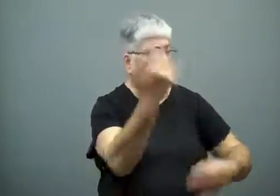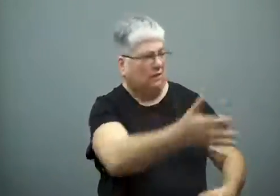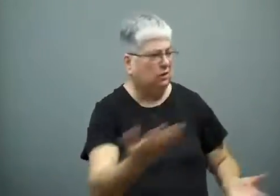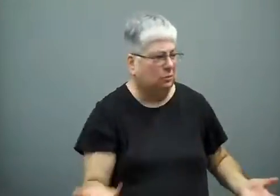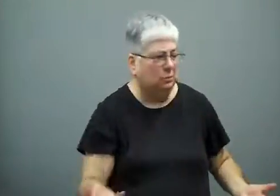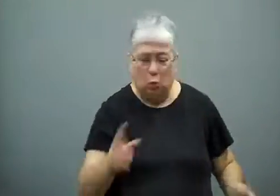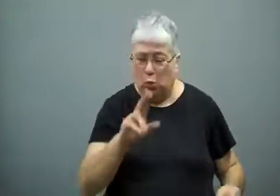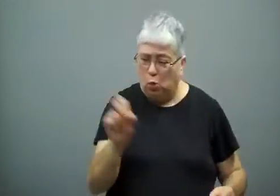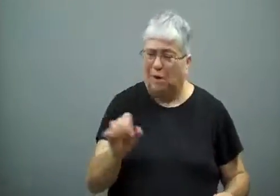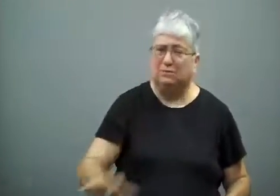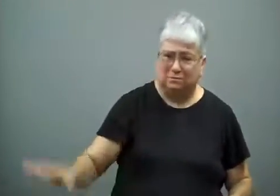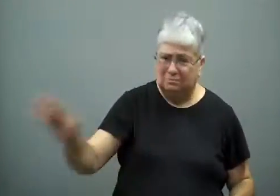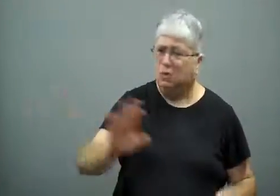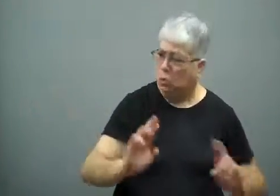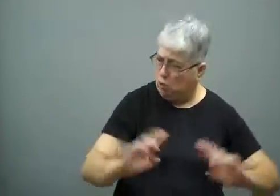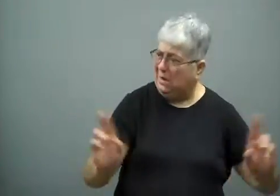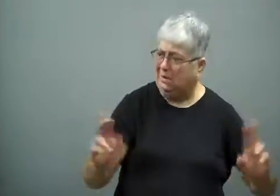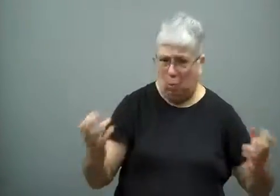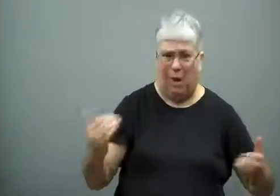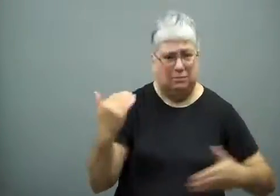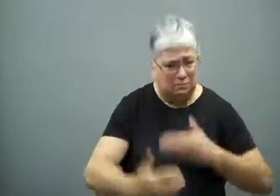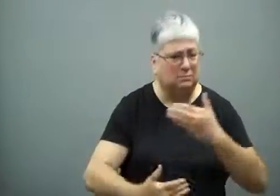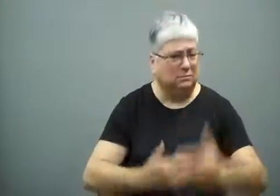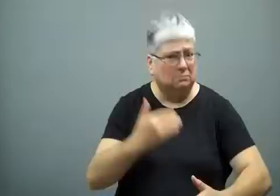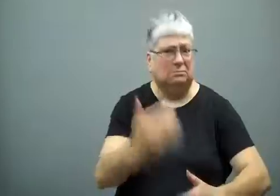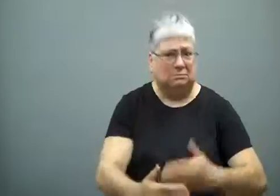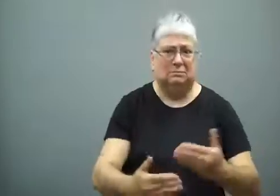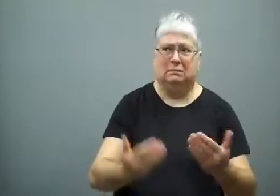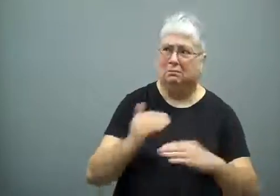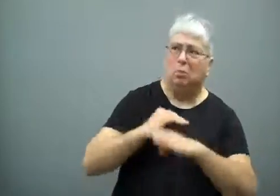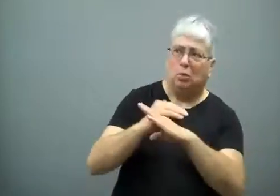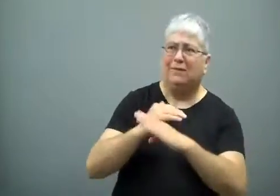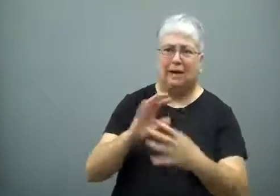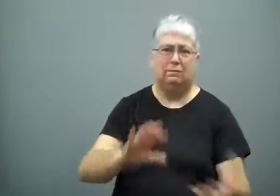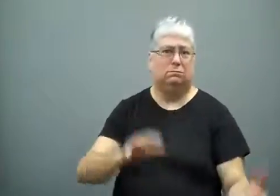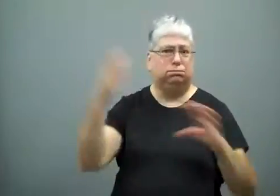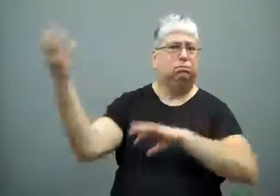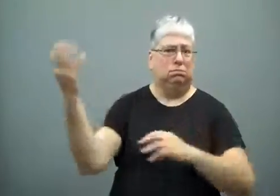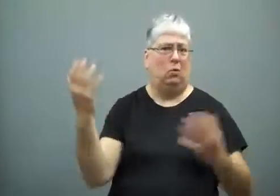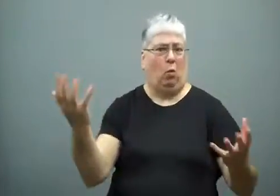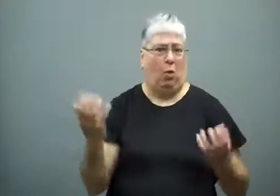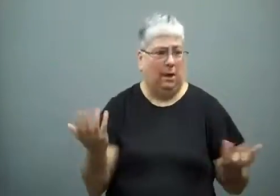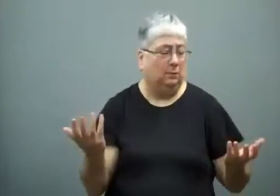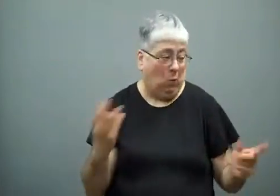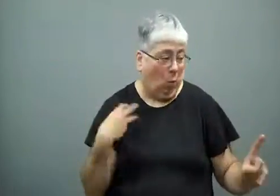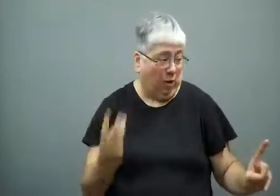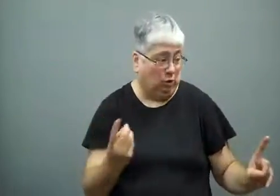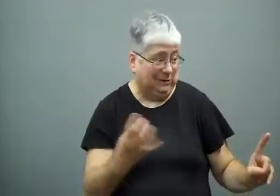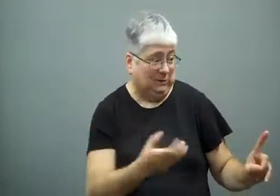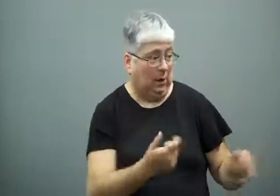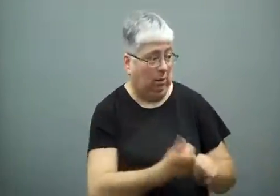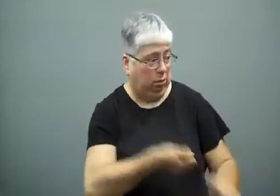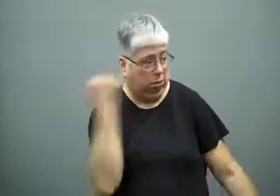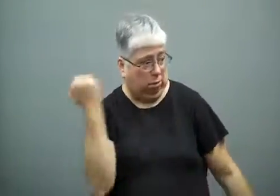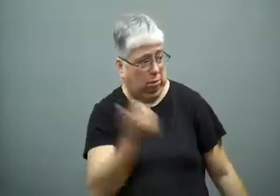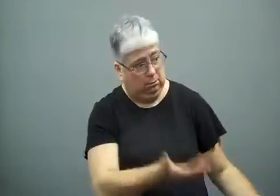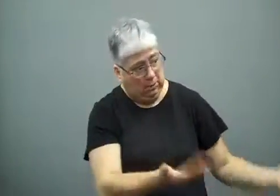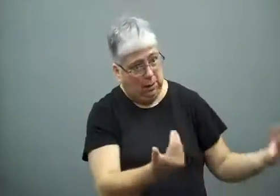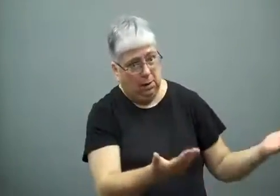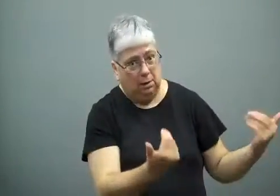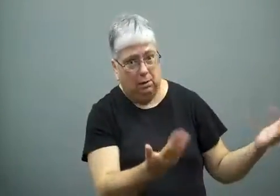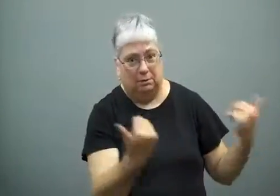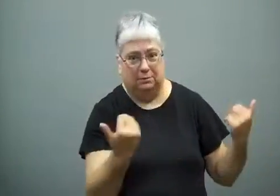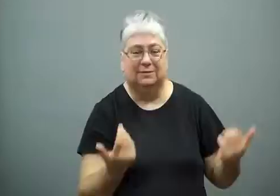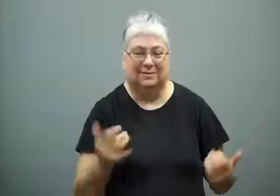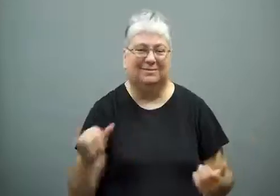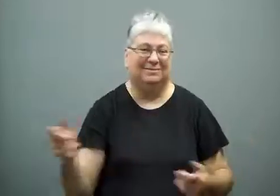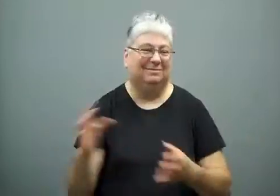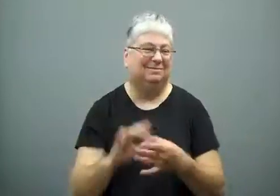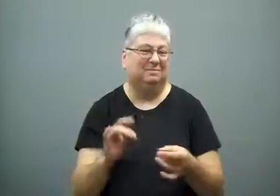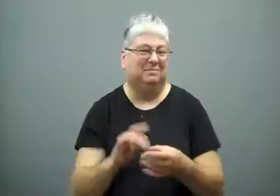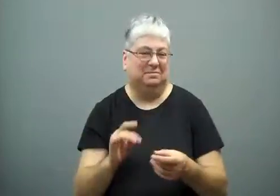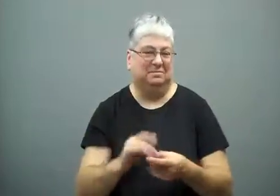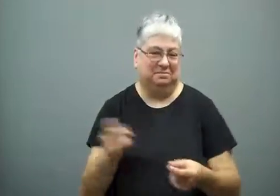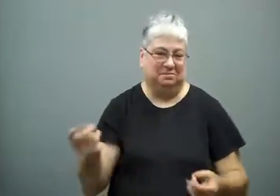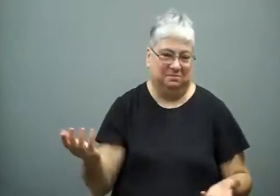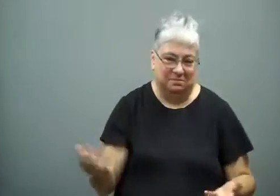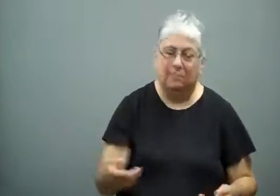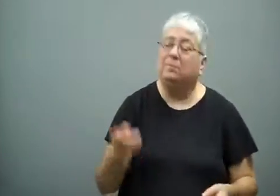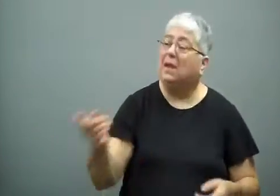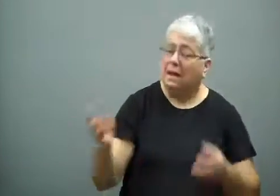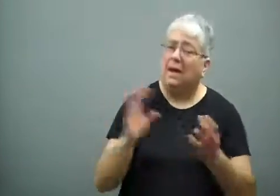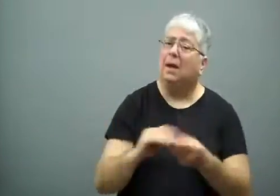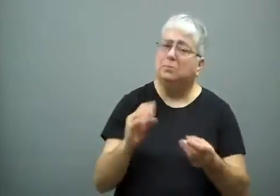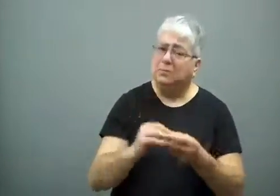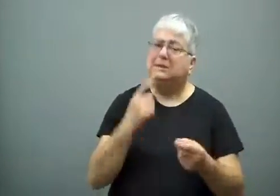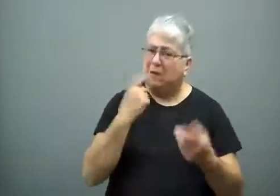had gone on long enough. The rest of the country was ready to move on,